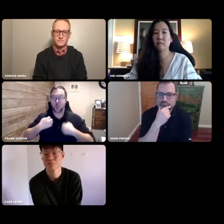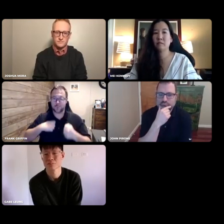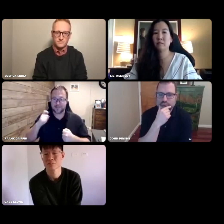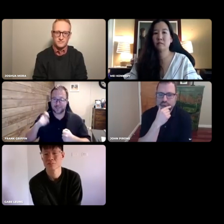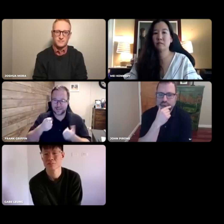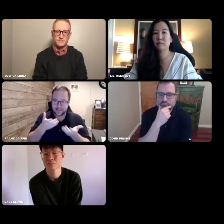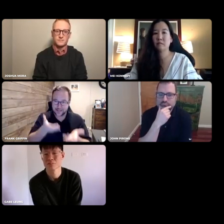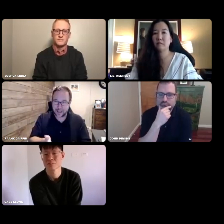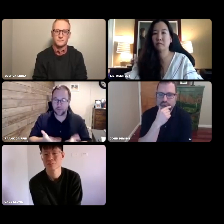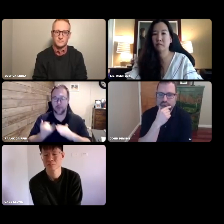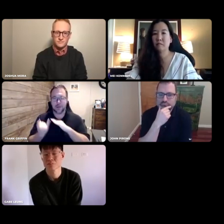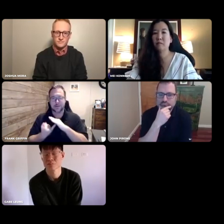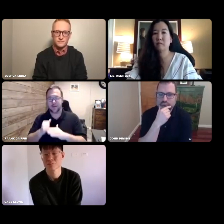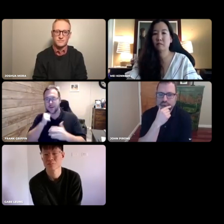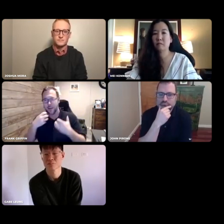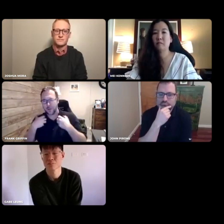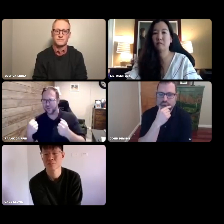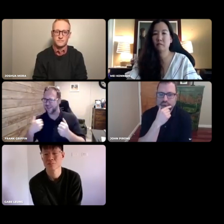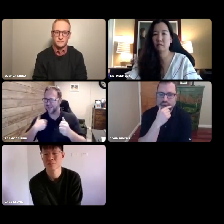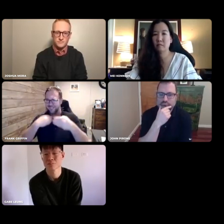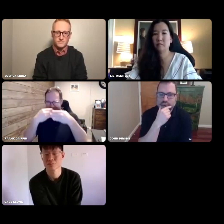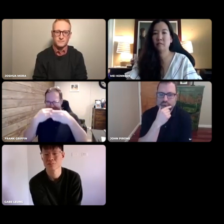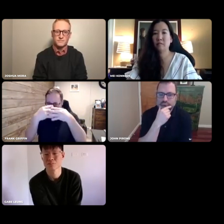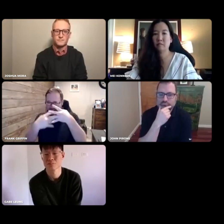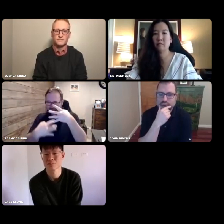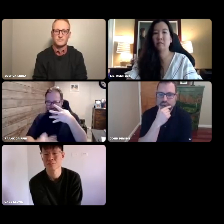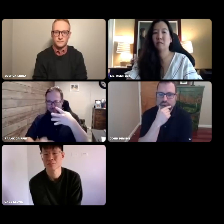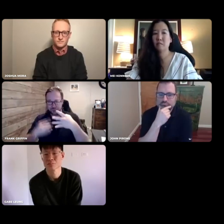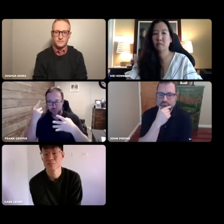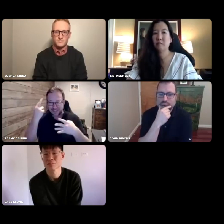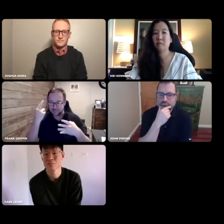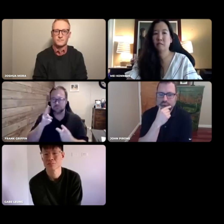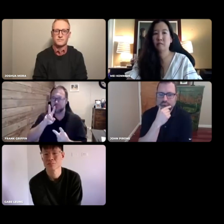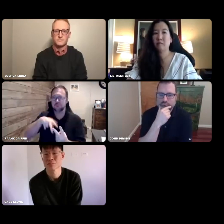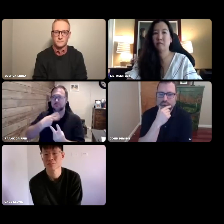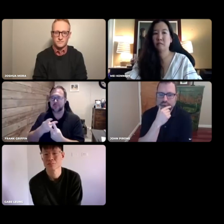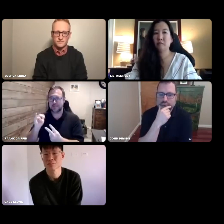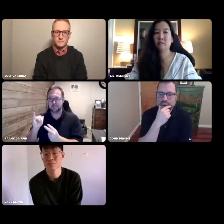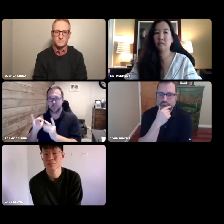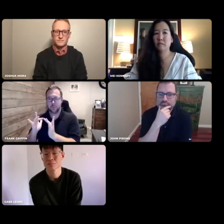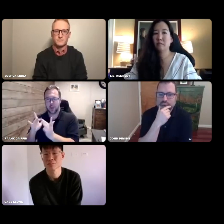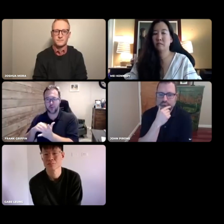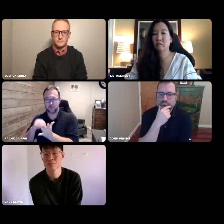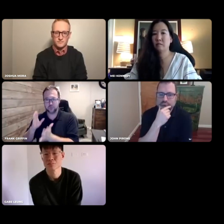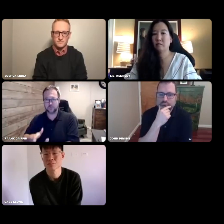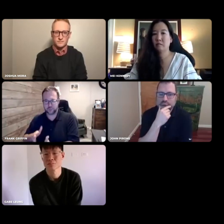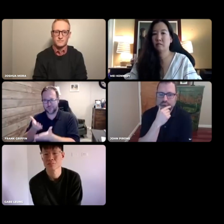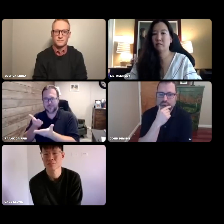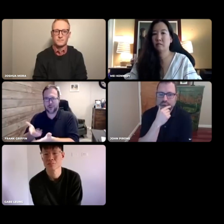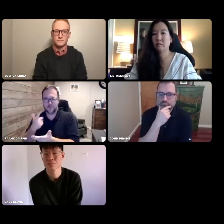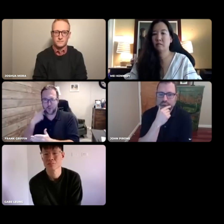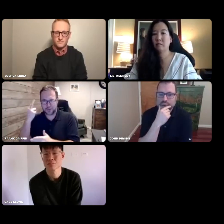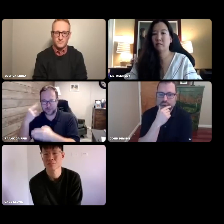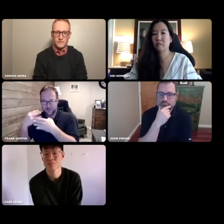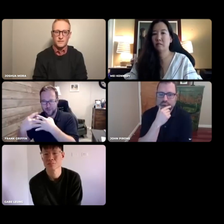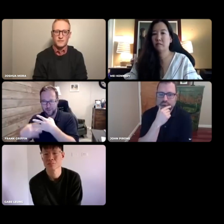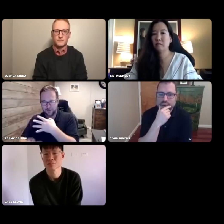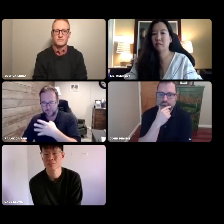They may want to be present in class, physically, for emotional reasons.